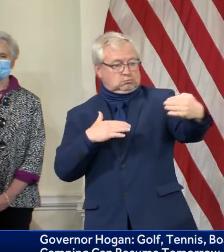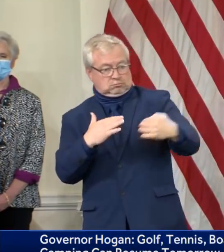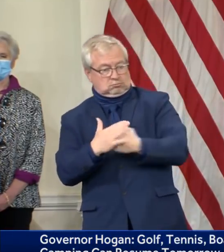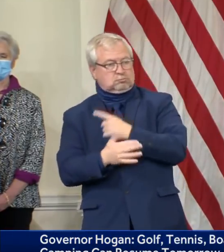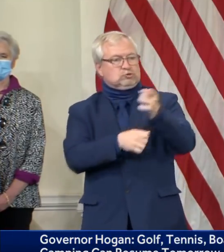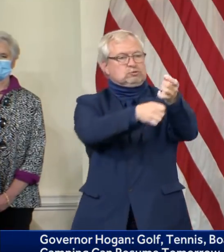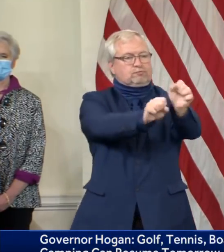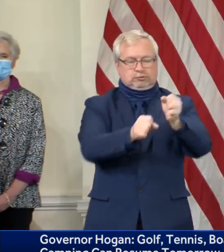EDUCATION.